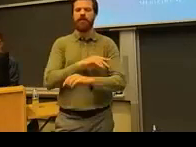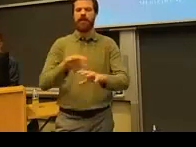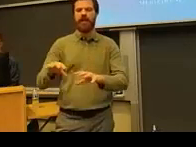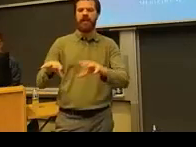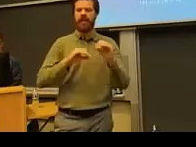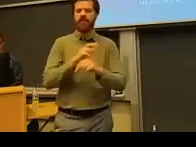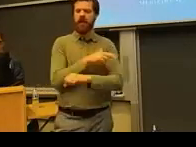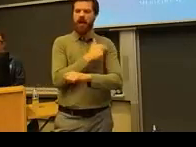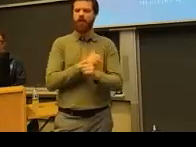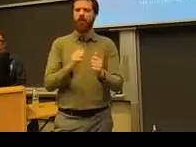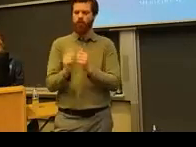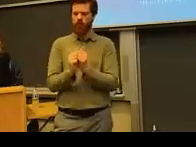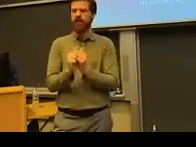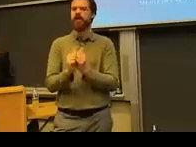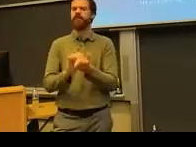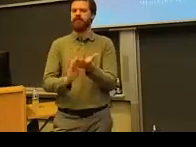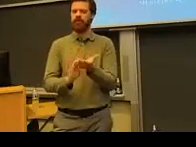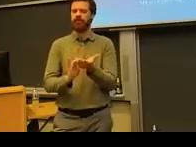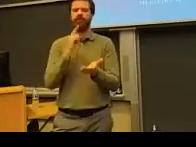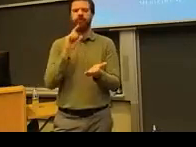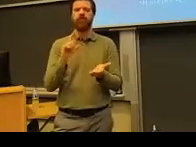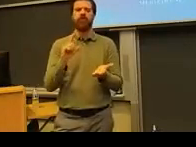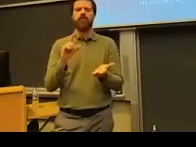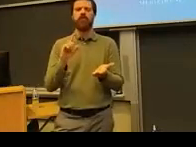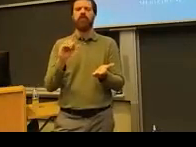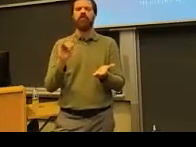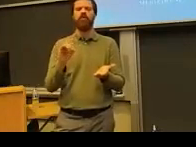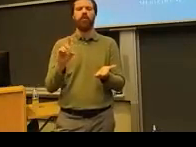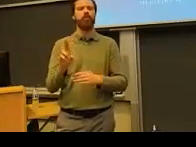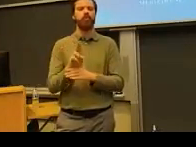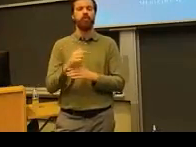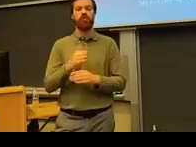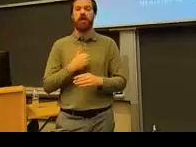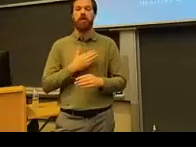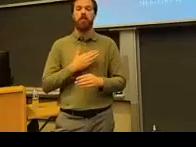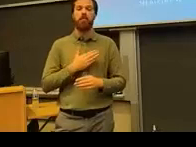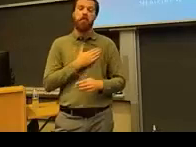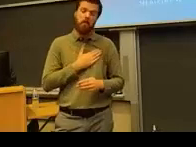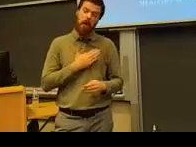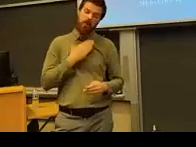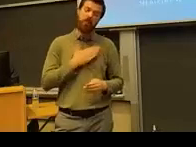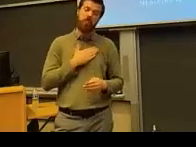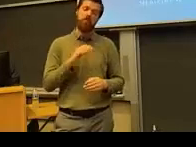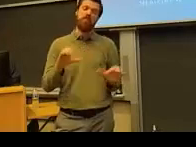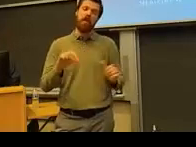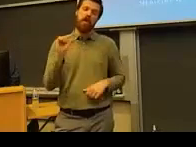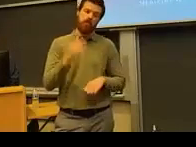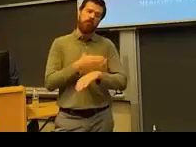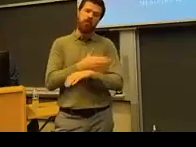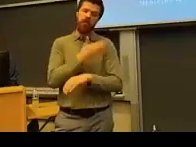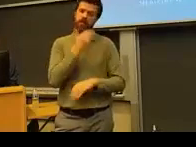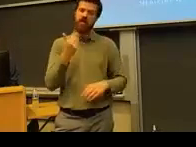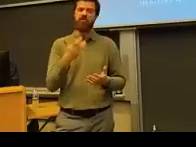uh medications for opioid use I'm I'm pleased that we've done somewhat better uh with roughly 90% of